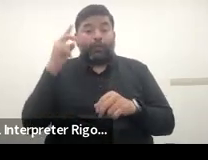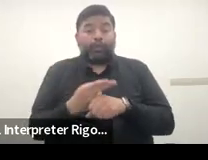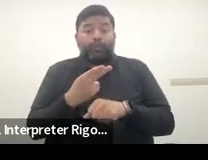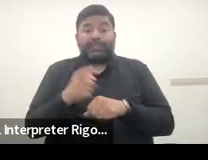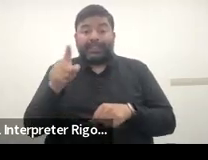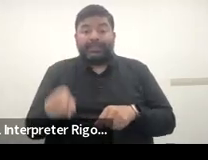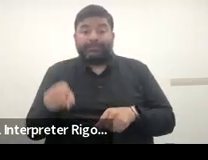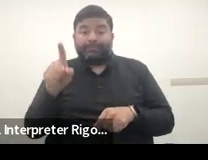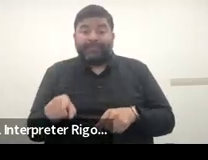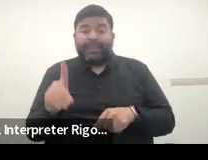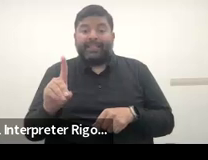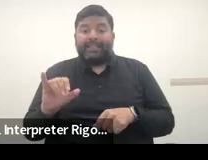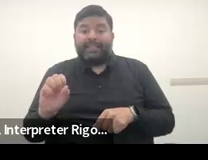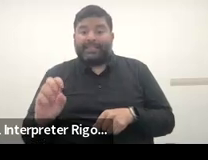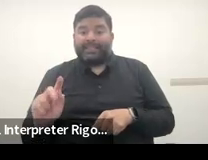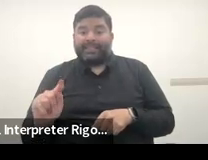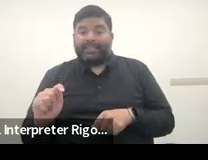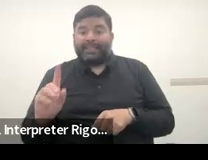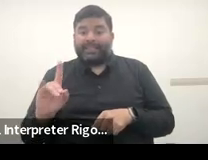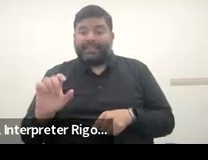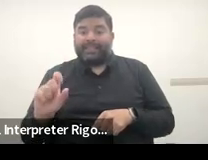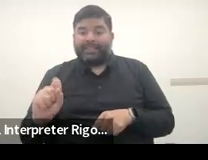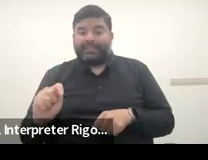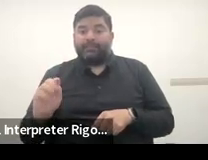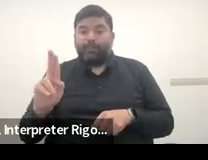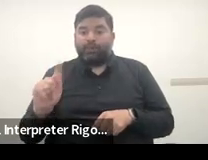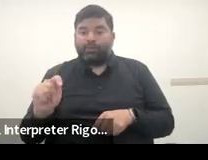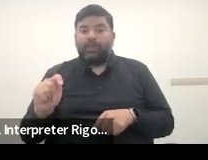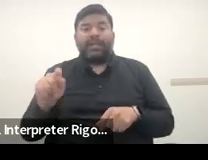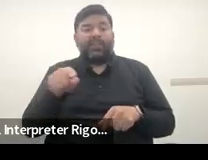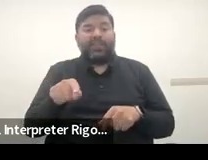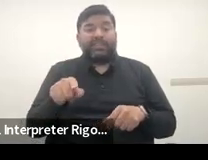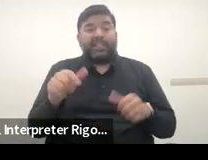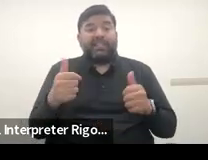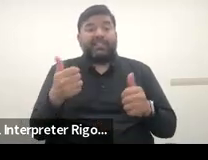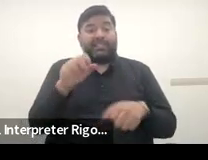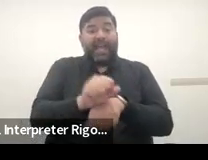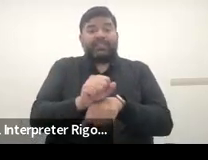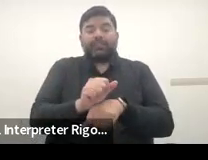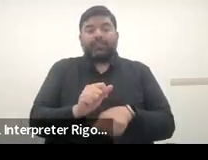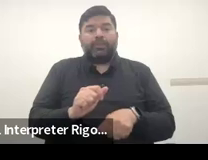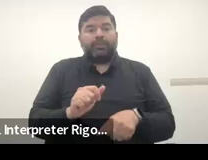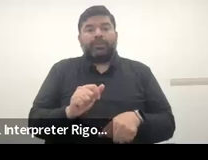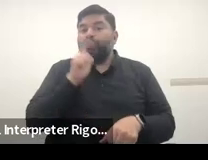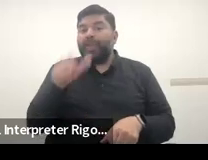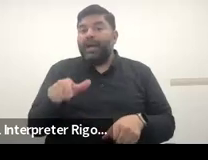is saying is that, first of all this task shouldn't be possible you know in spoken language